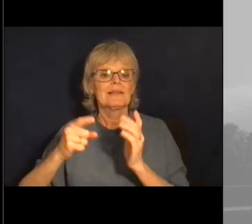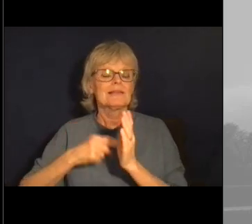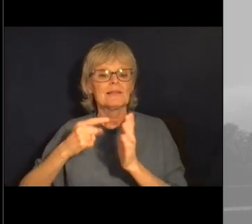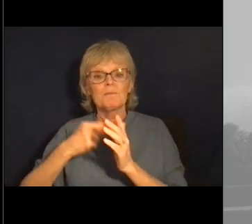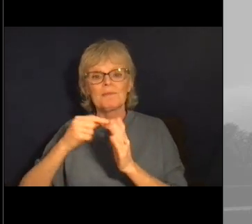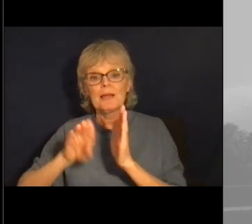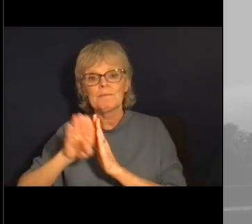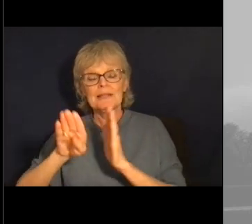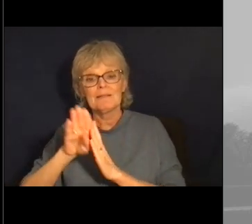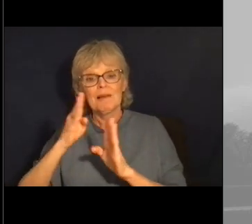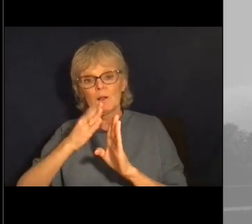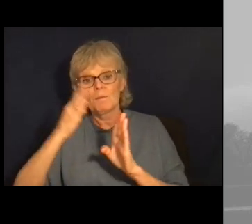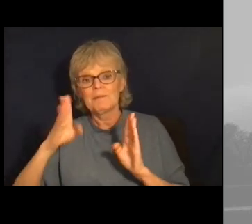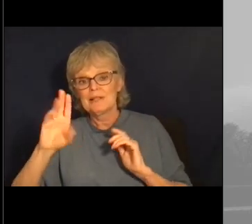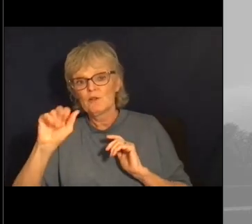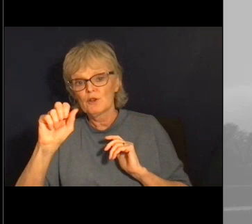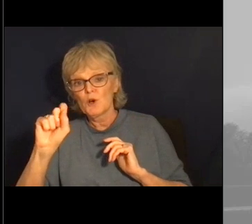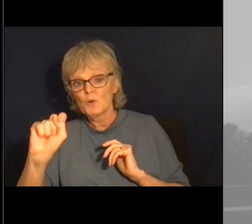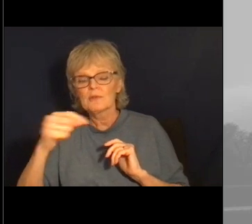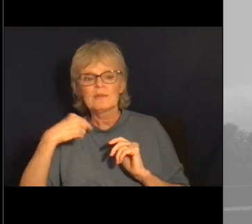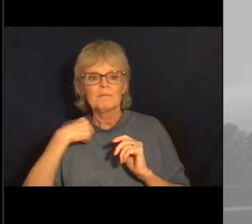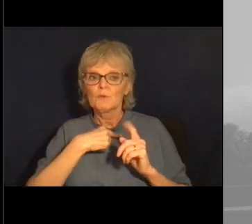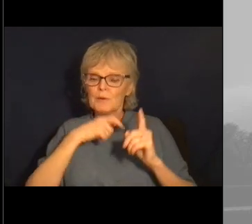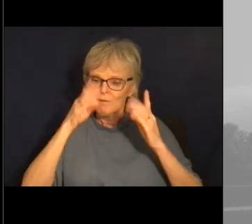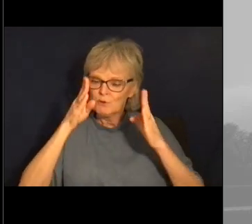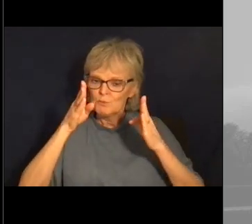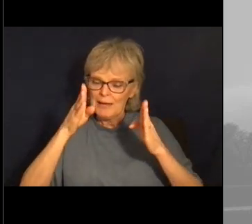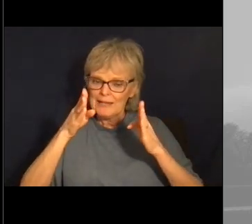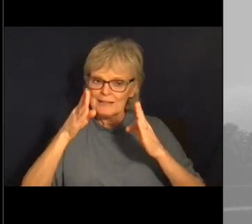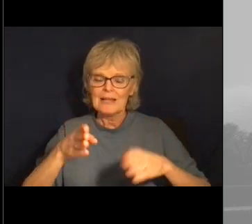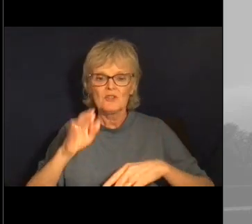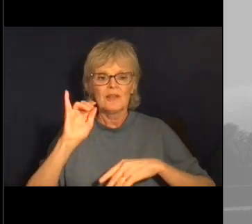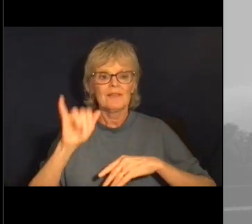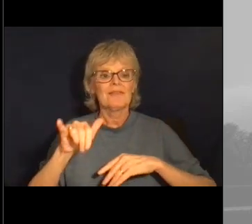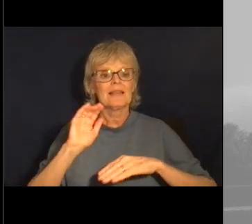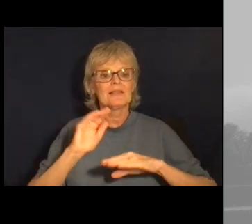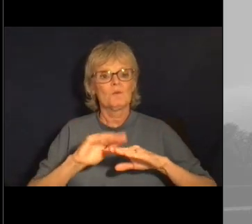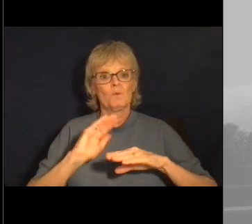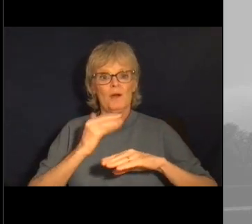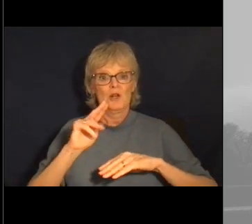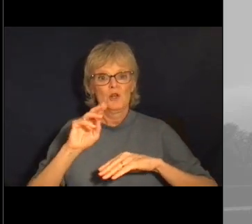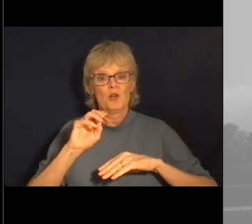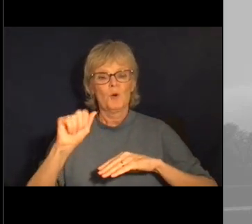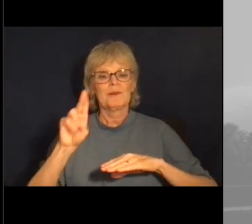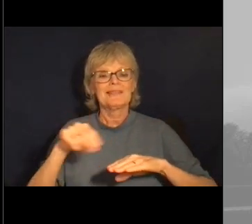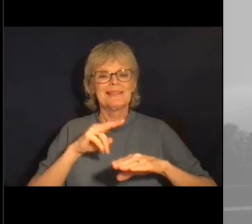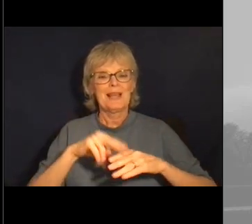for a really, really long time, in some cases. And that's what NOAA's National Hurricane Center does, at least for the United States.